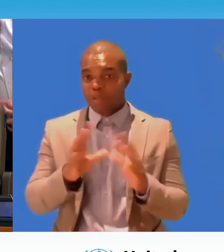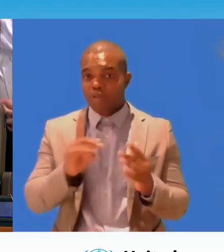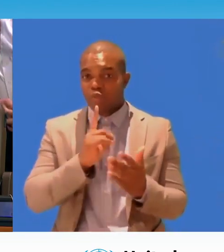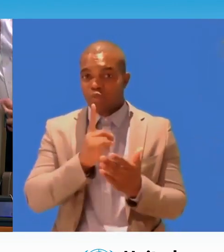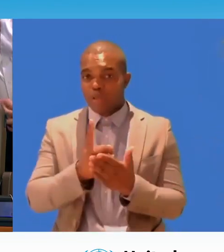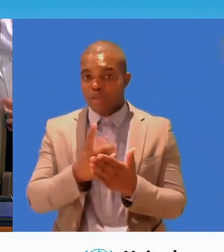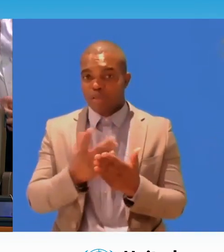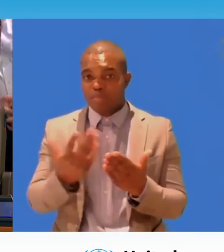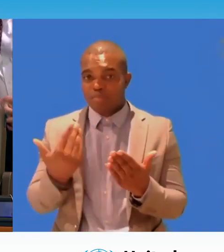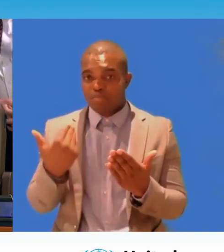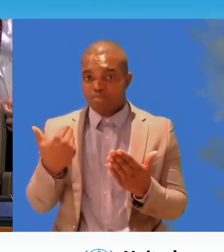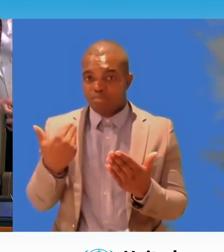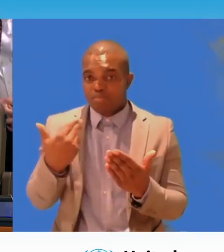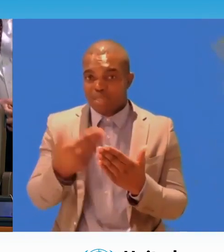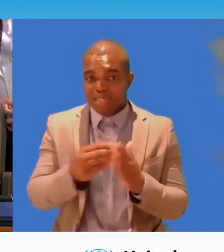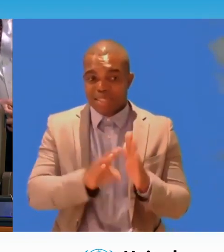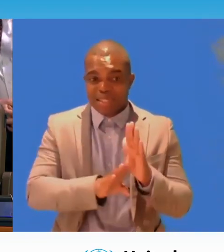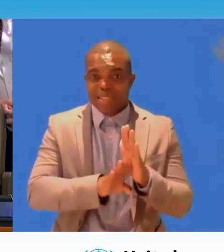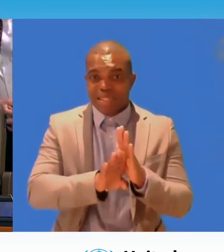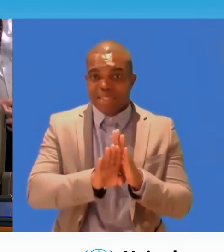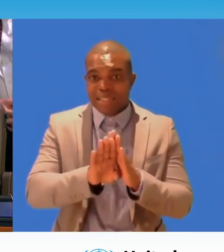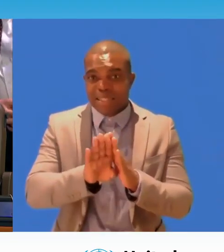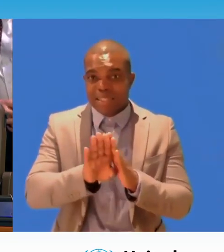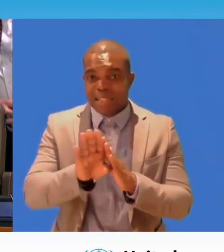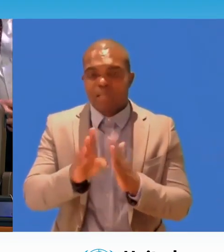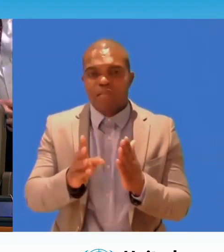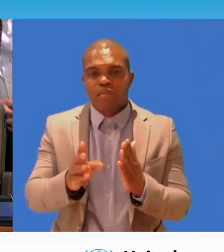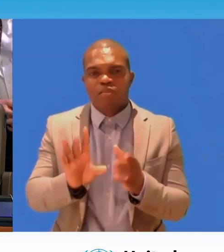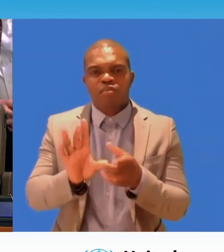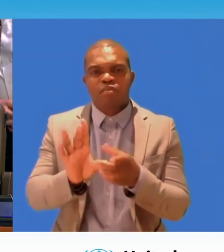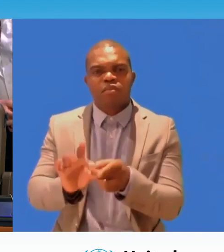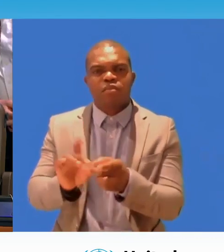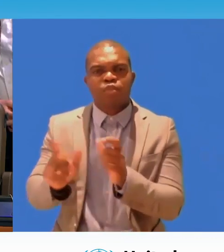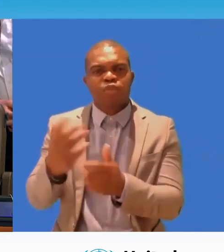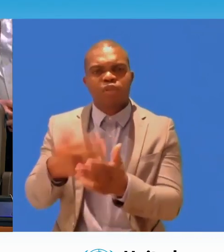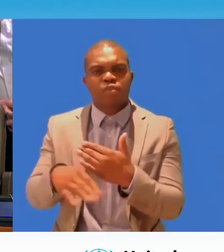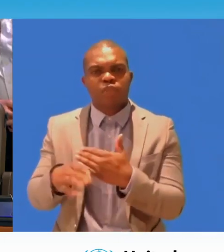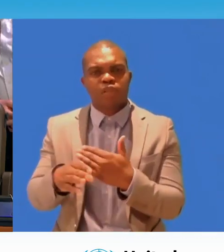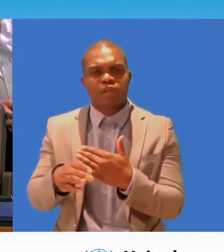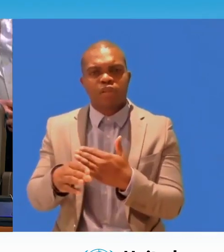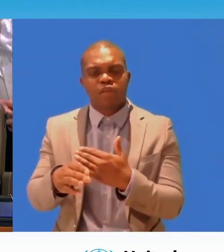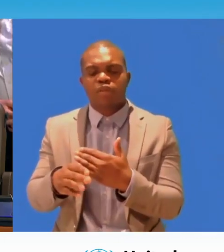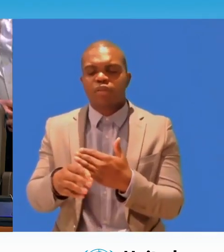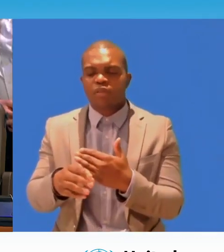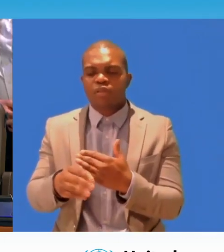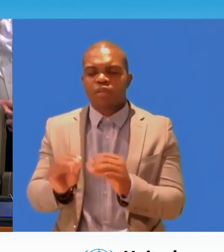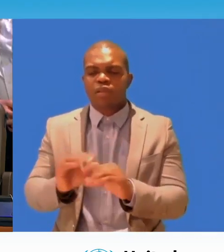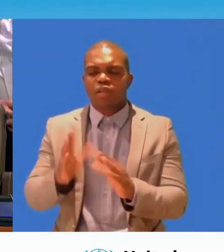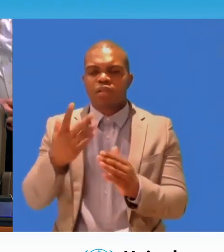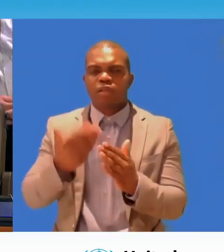present and future is missing the cycle which is continuous for the persons of disability